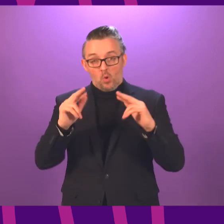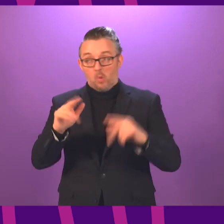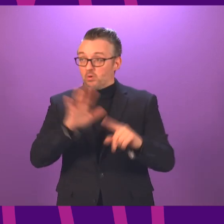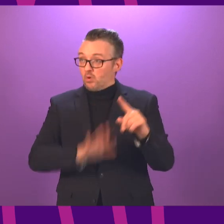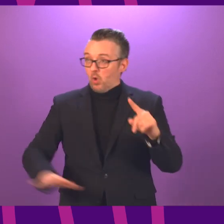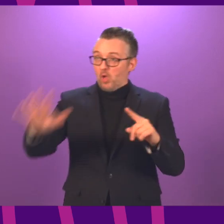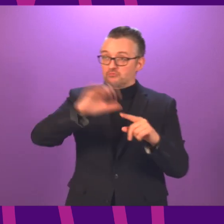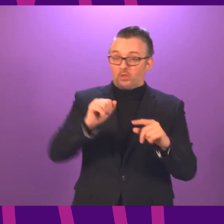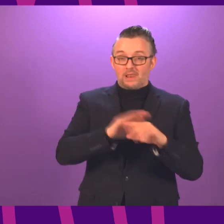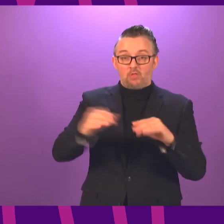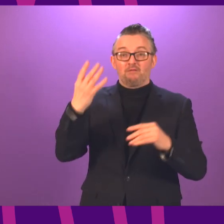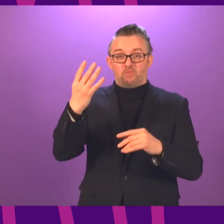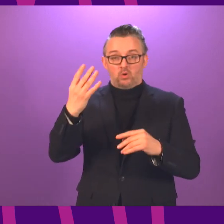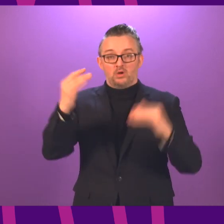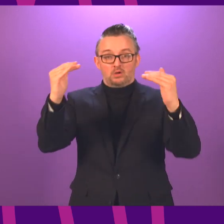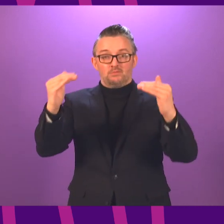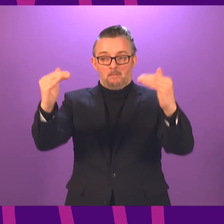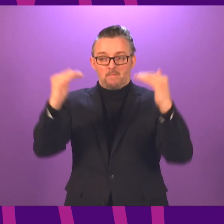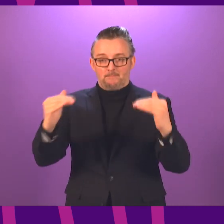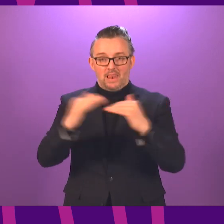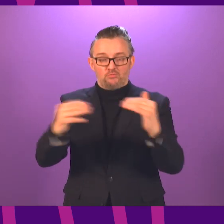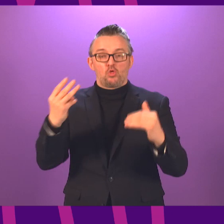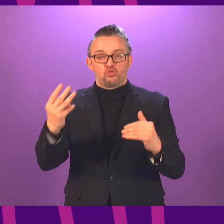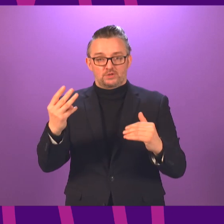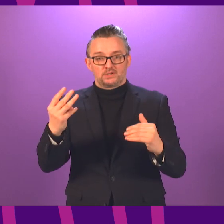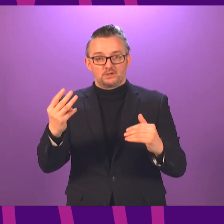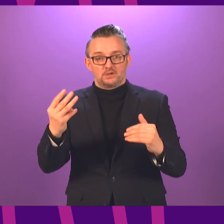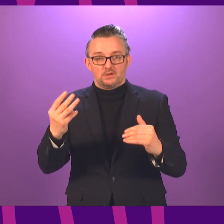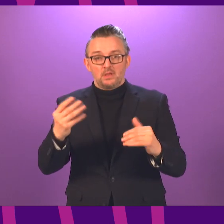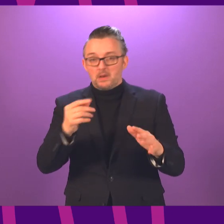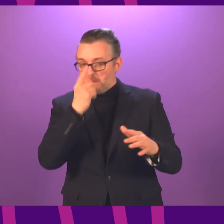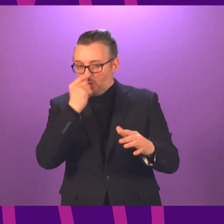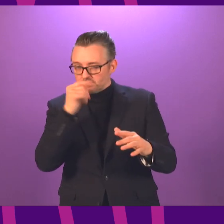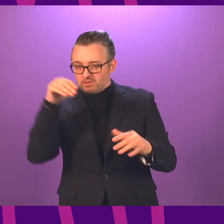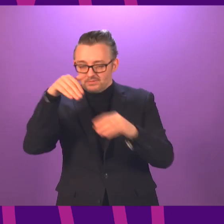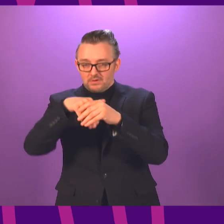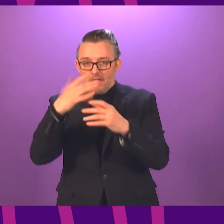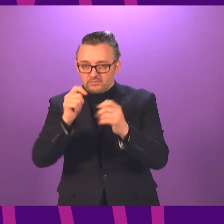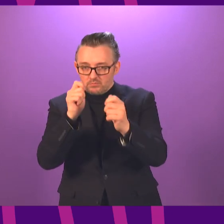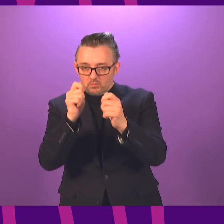at level 4 will move to level 3 at that stage, albeit with some possible modifications, and